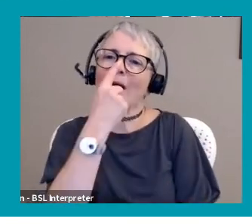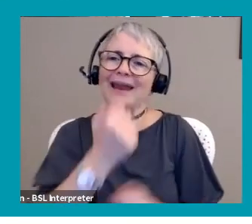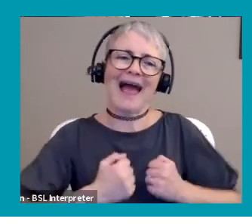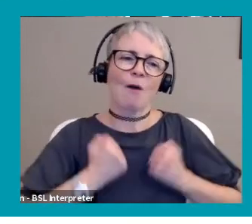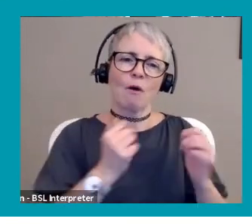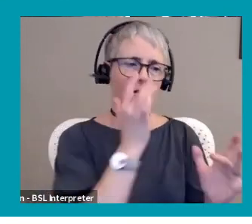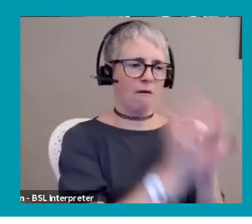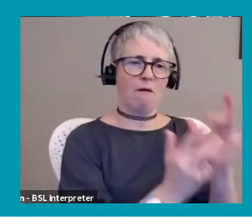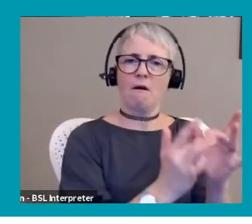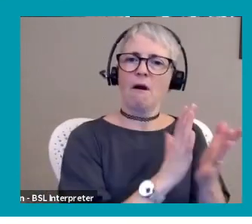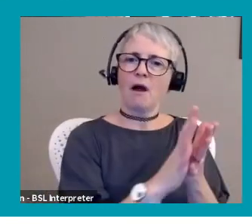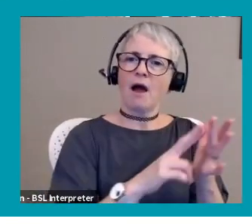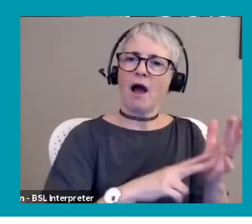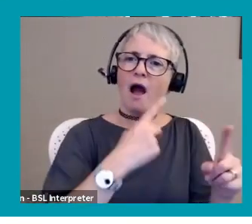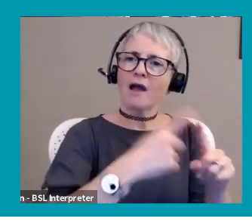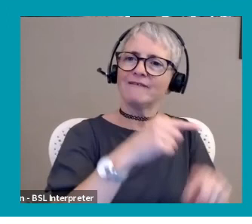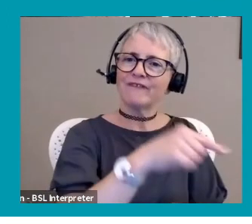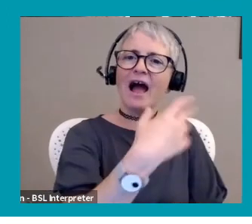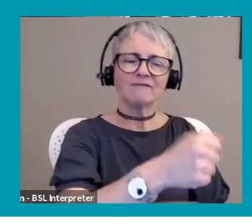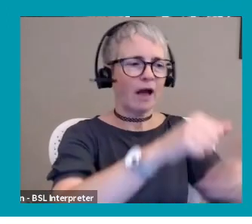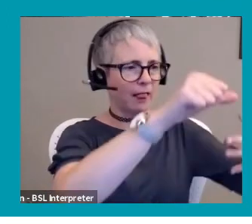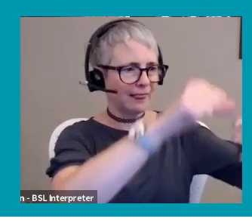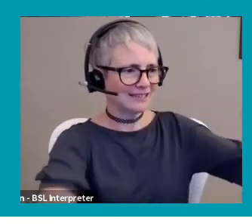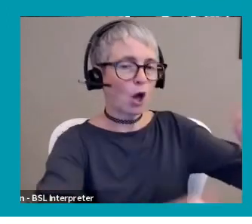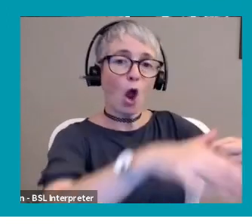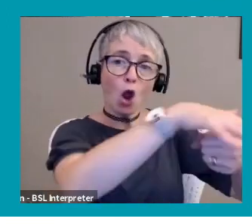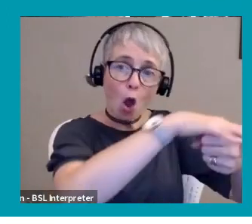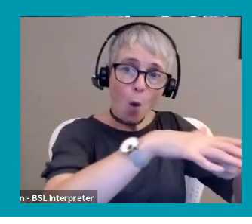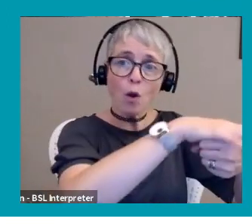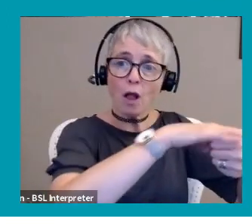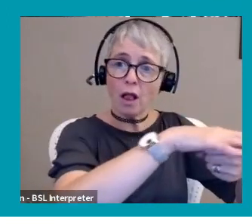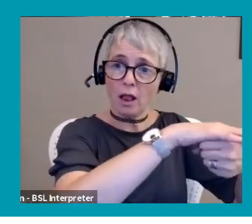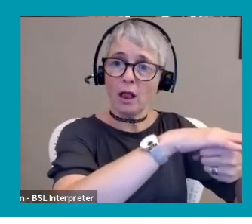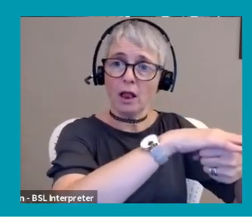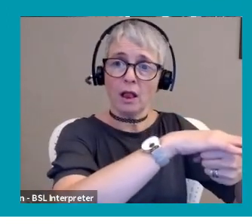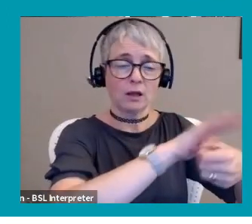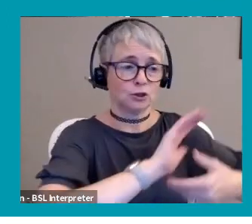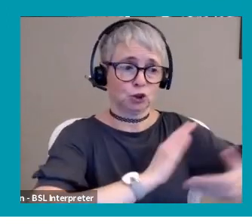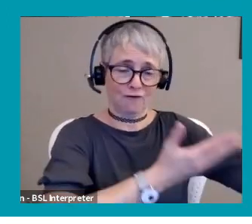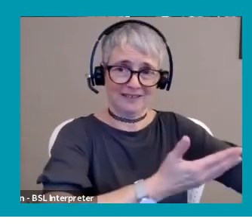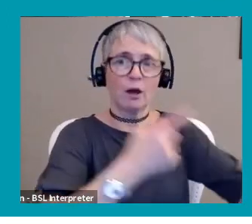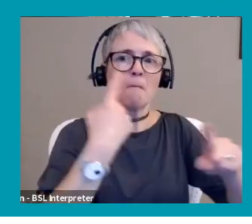a list of local service providers. Right Tammy? As well as national service providers,